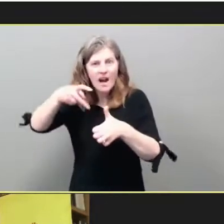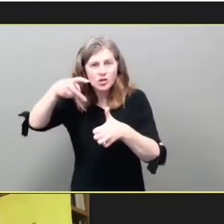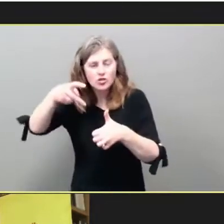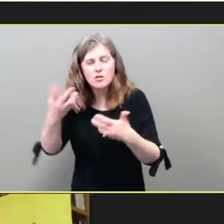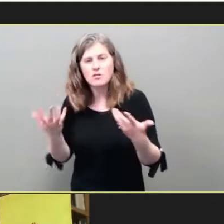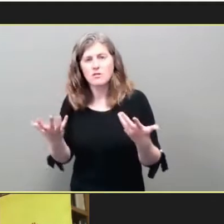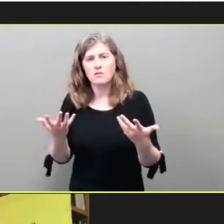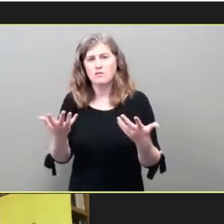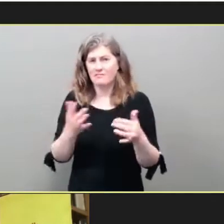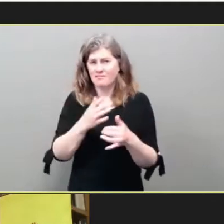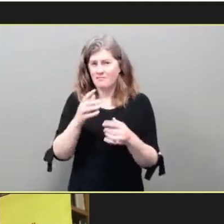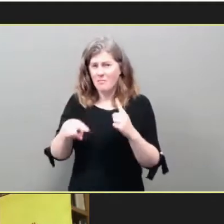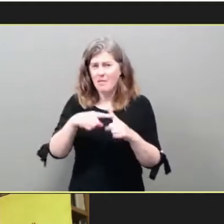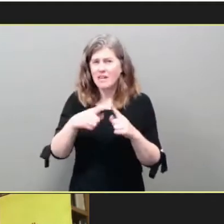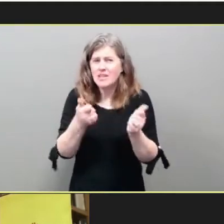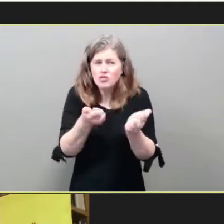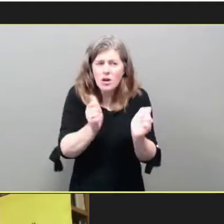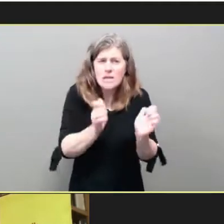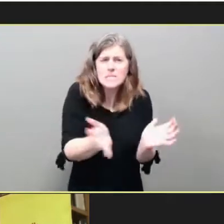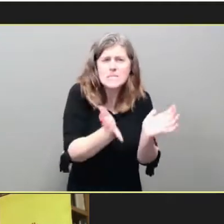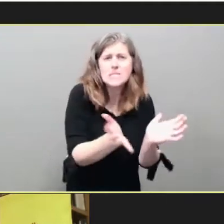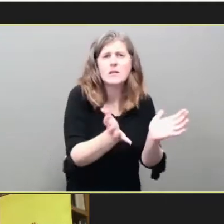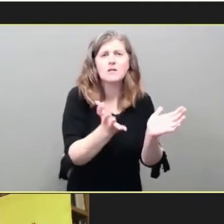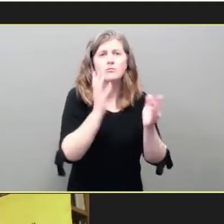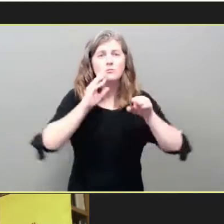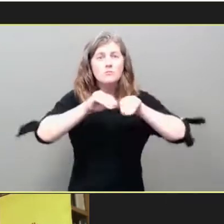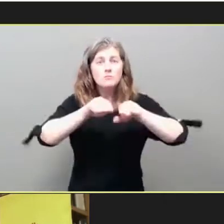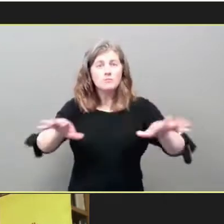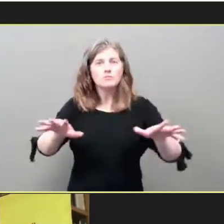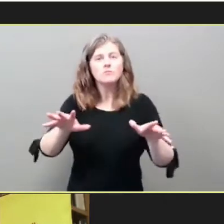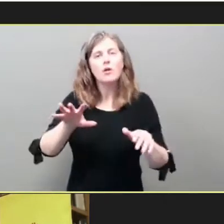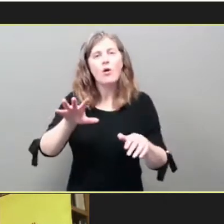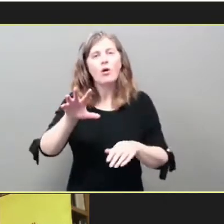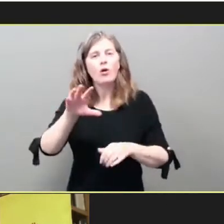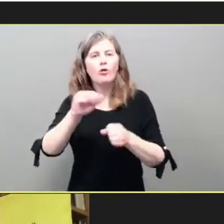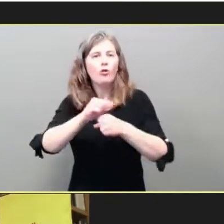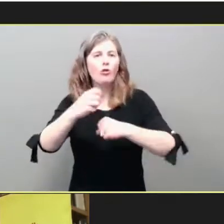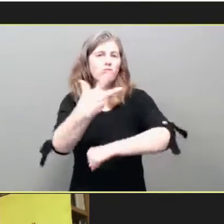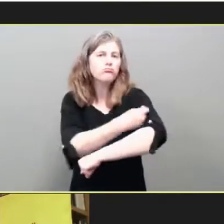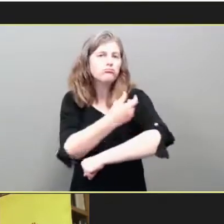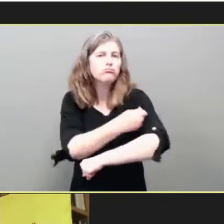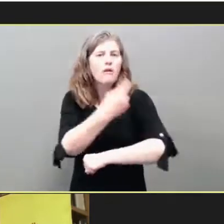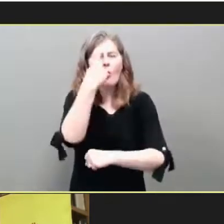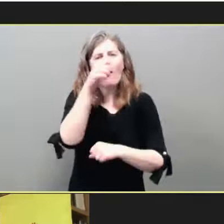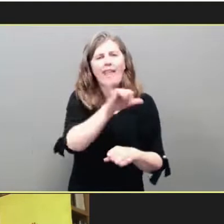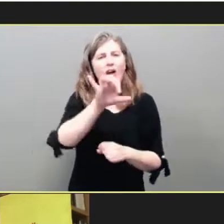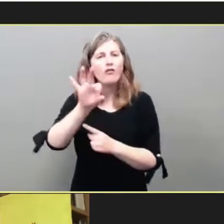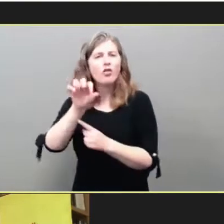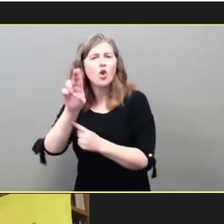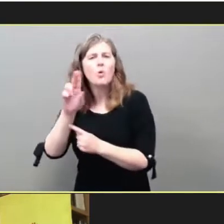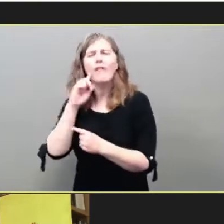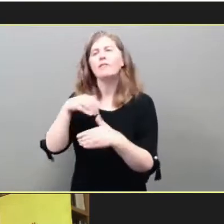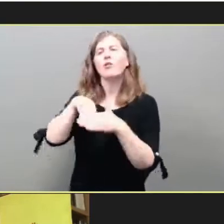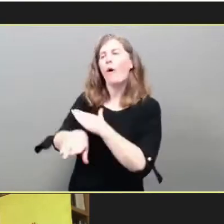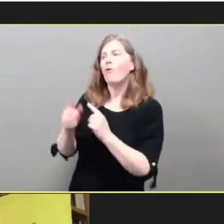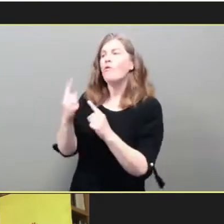effort to start getting that covid vaccination treated like the flu where people go in for routine checkups and hey, have you been covid vaccinated yet?